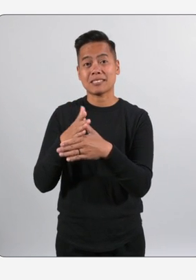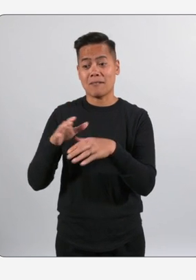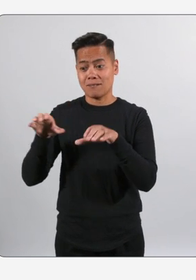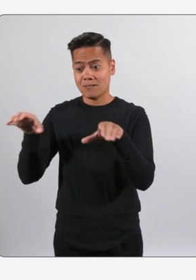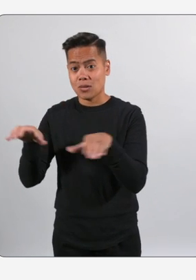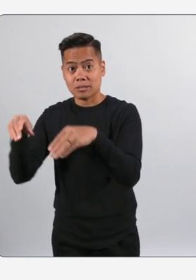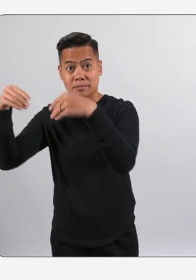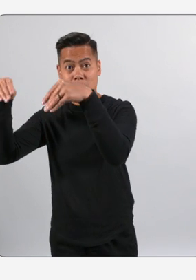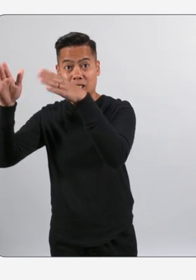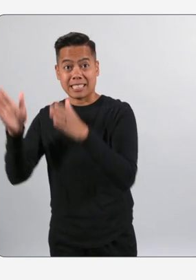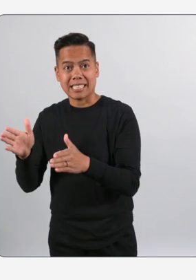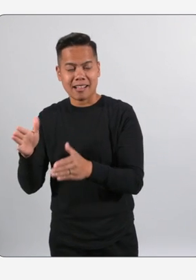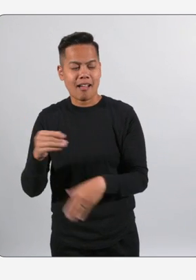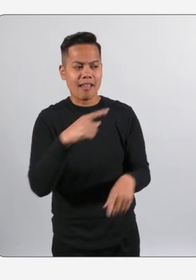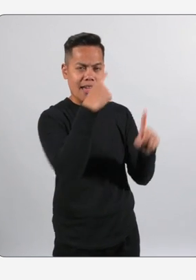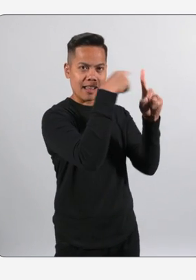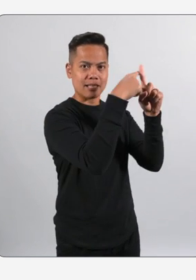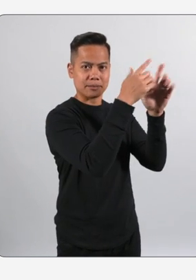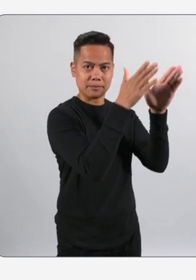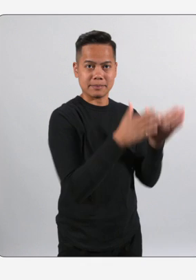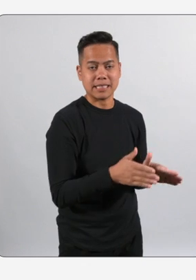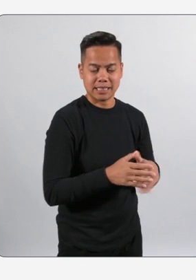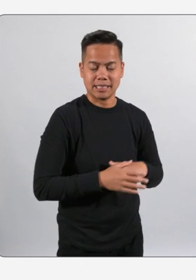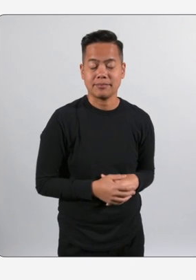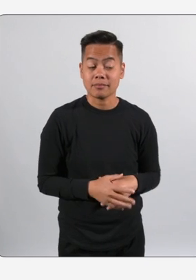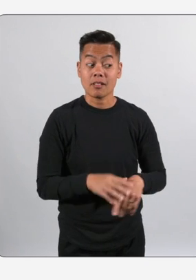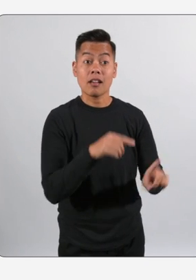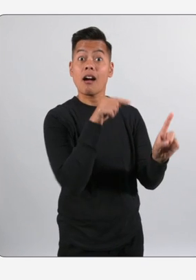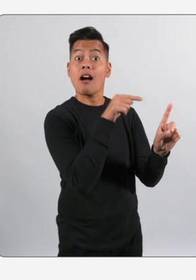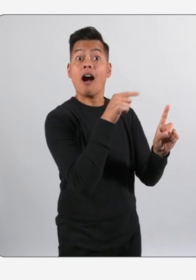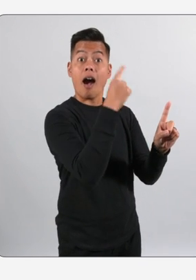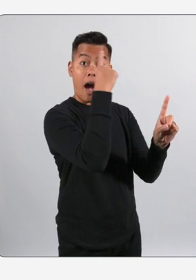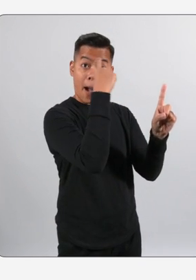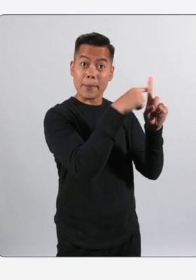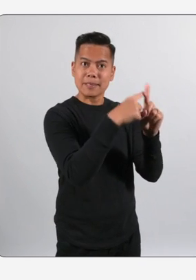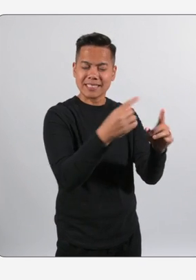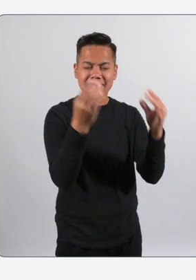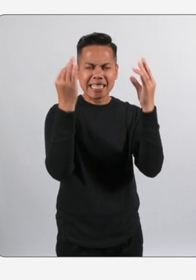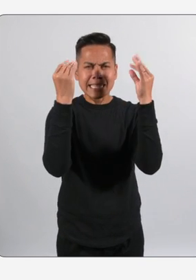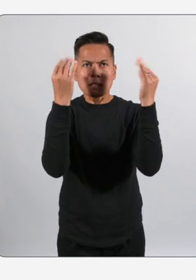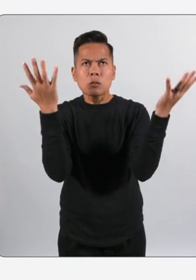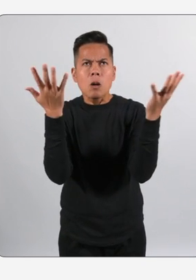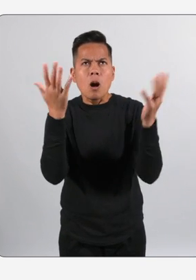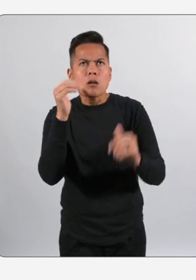performance marketer and an optimist? An optimist thinks tomorrow will